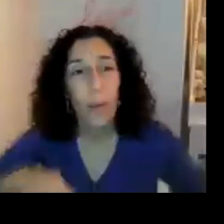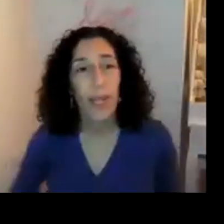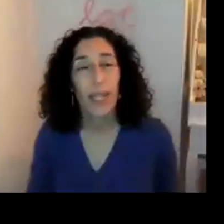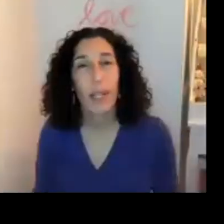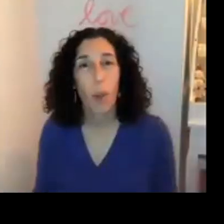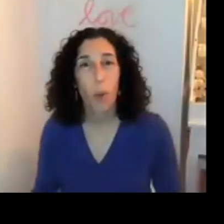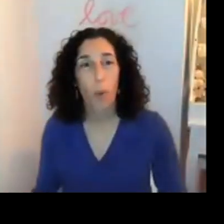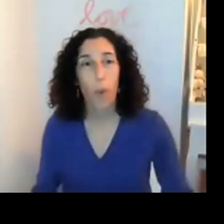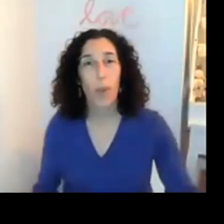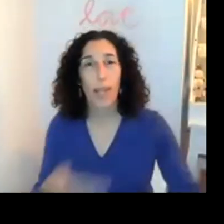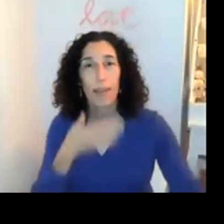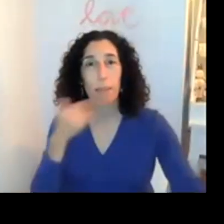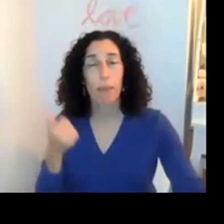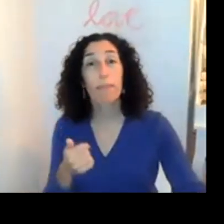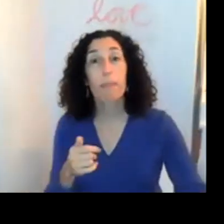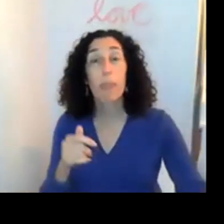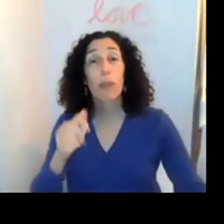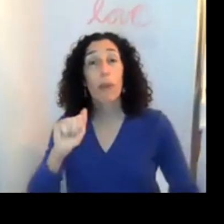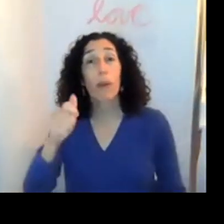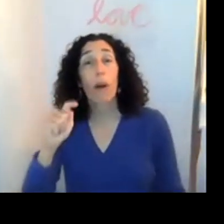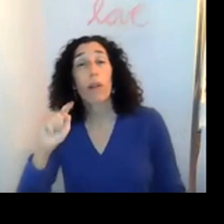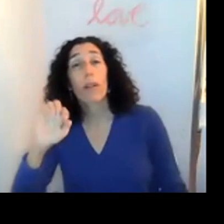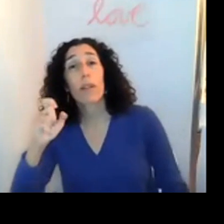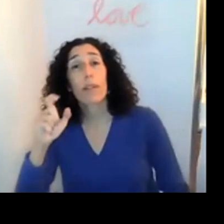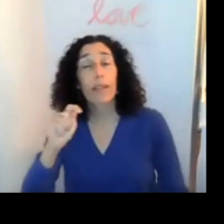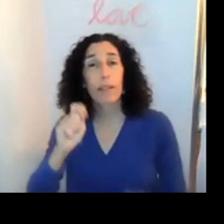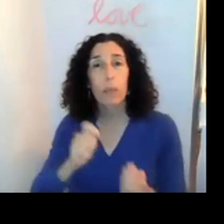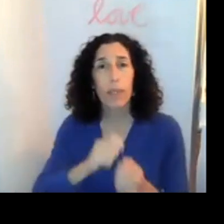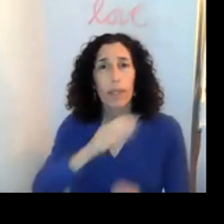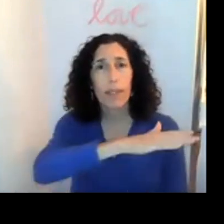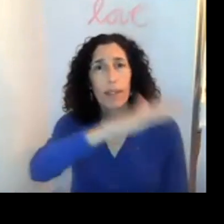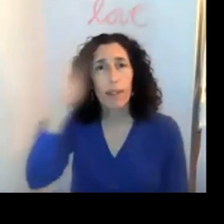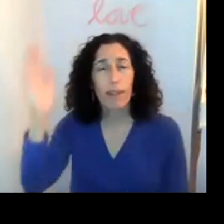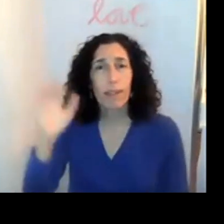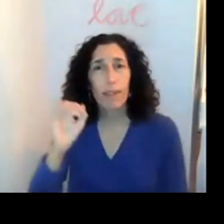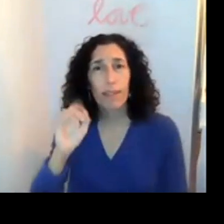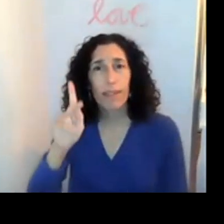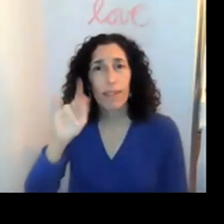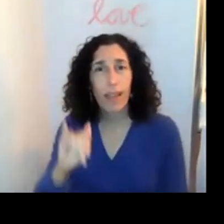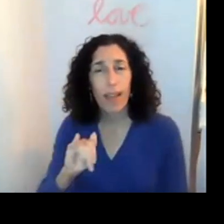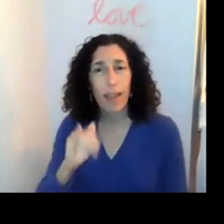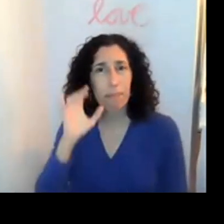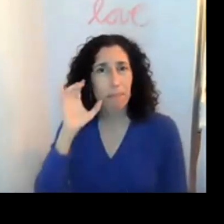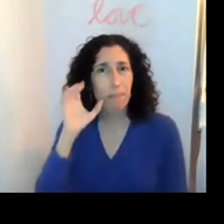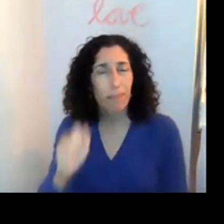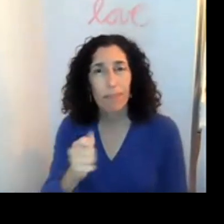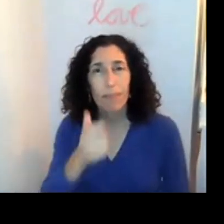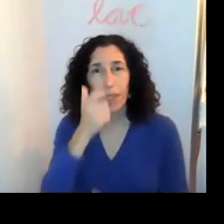it gives feedback on video as well and it just said adult indoors fedora. I’ve never